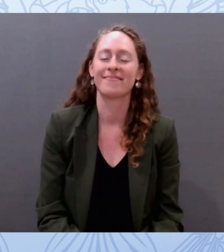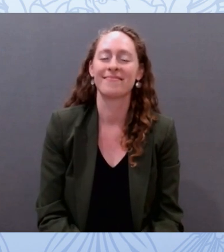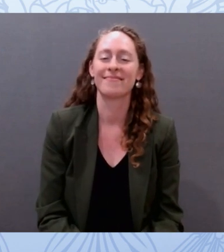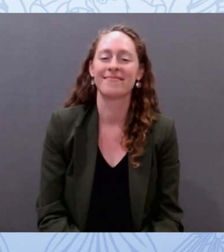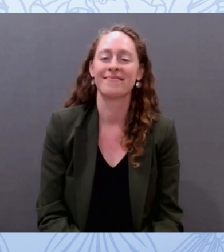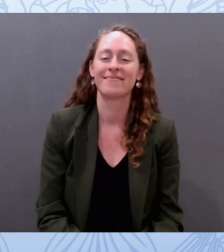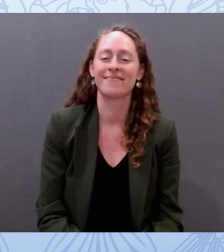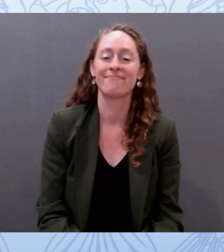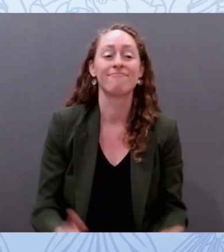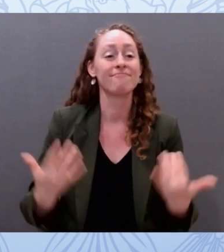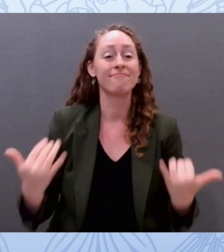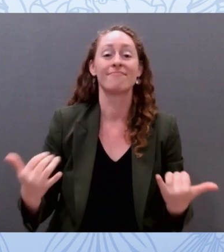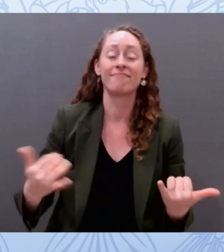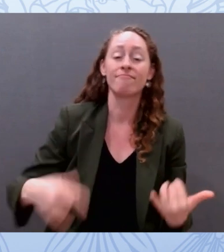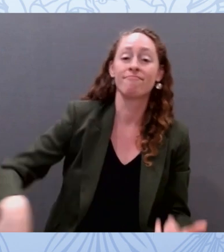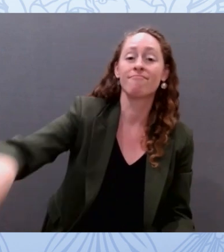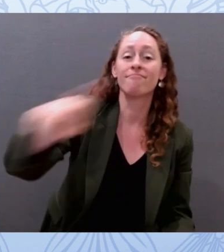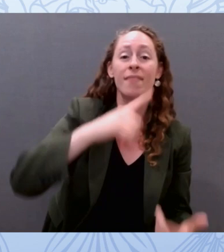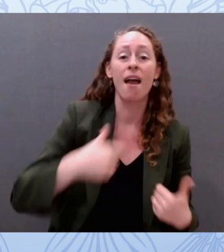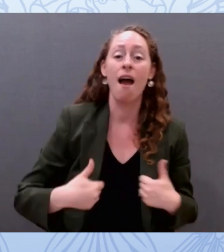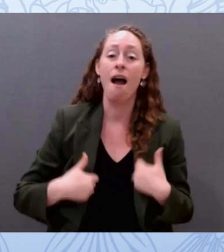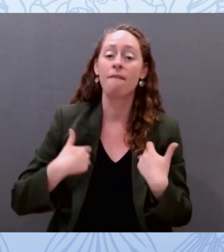the black and white details of your past,